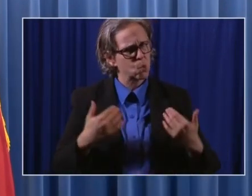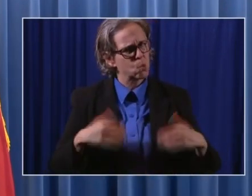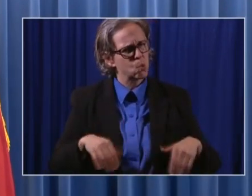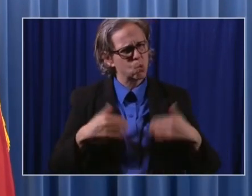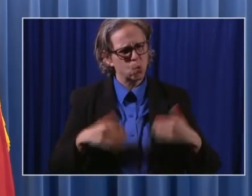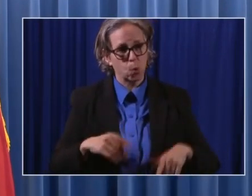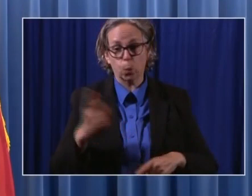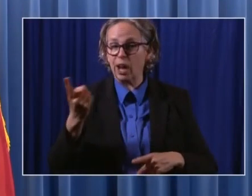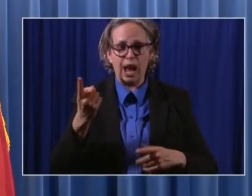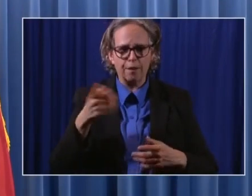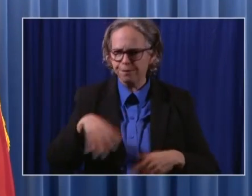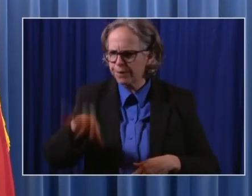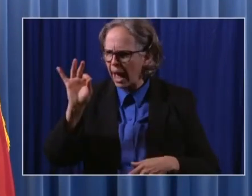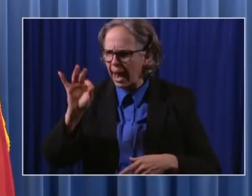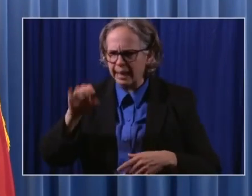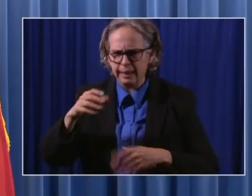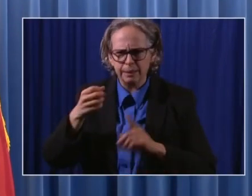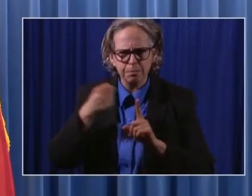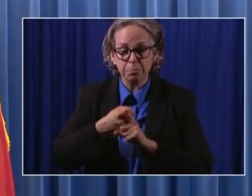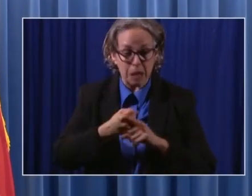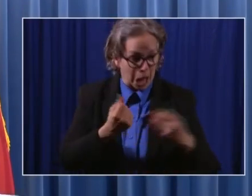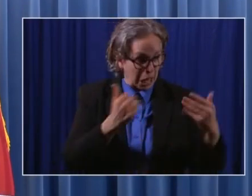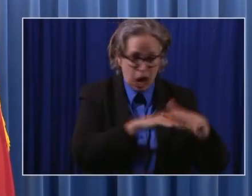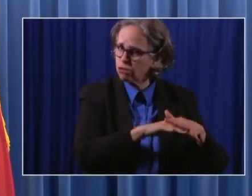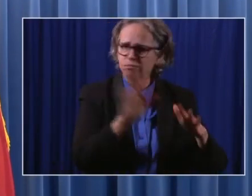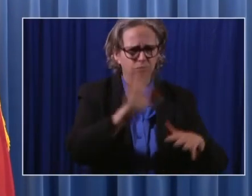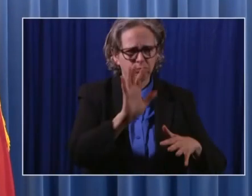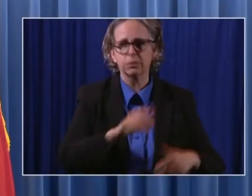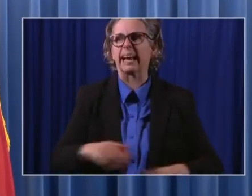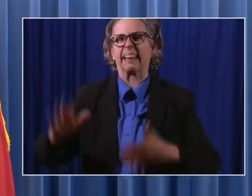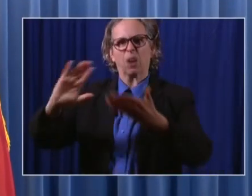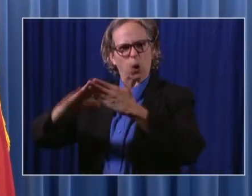OR THE GROUP OF THE AVERAGE OF THREE VISITS PER DAY TO NEARLY 7 ENDED RECENT WEEKS ALMOST ALL OF THE CASES WERE IN THE COMMUNITY.